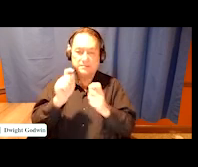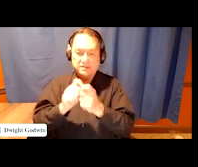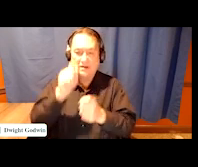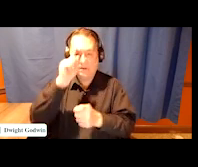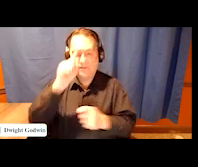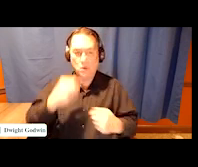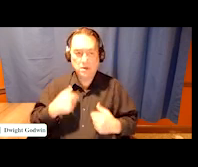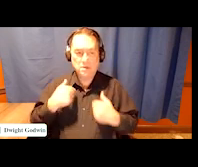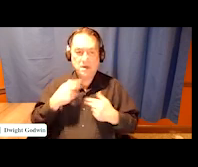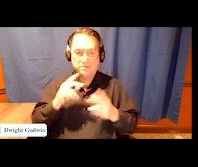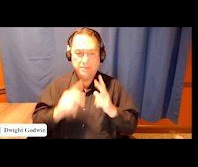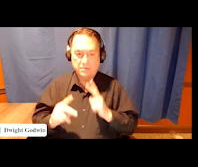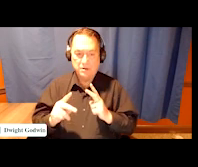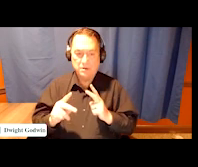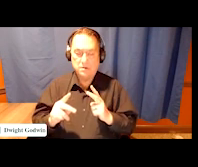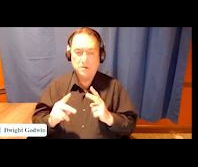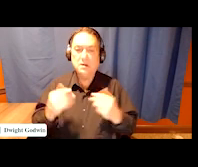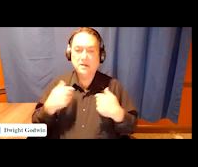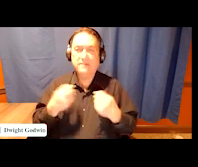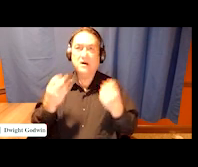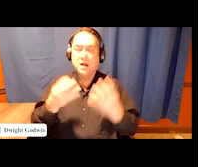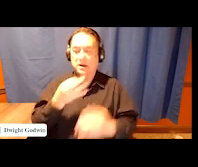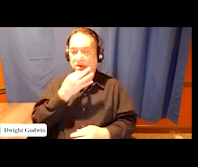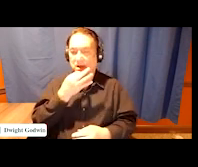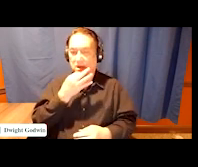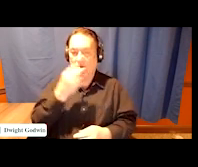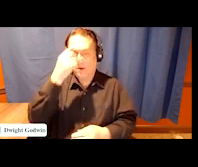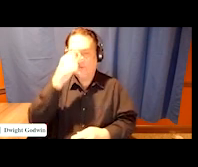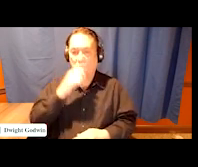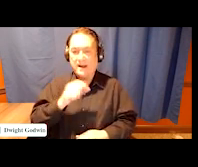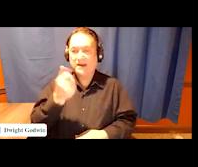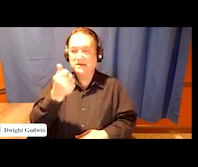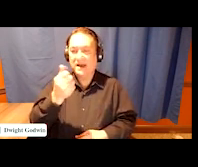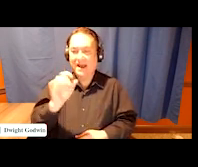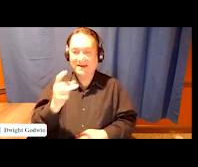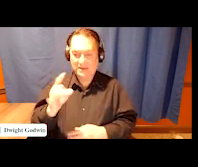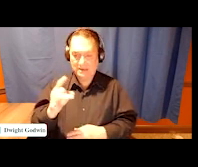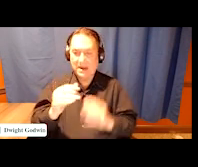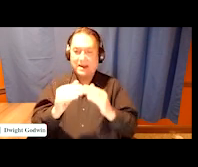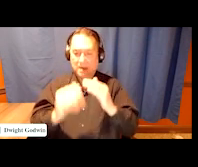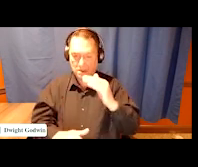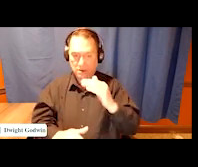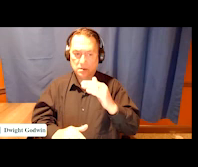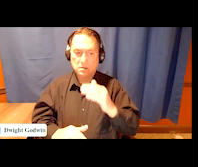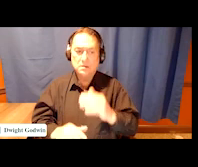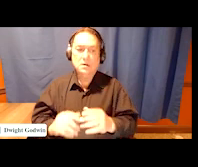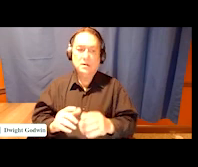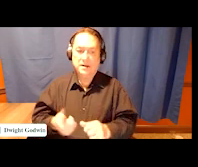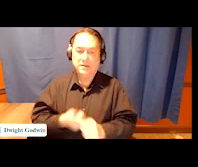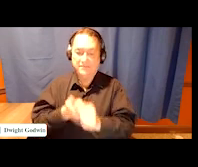and they have a lot of expertise just for 18 and under. They're able to provide follow-up care, they have existing partnerships